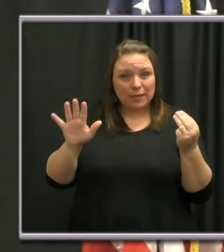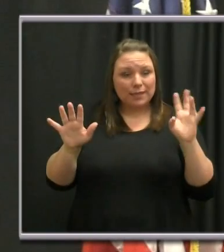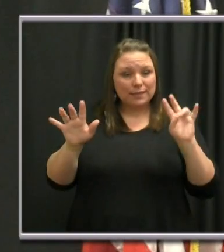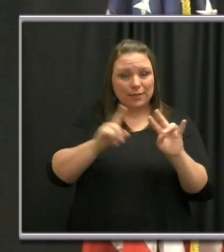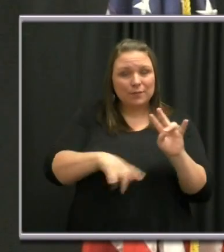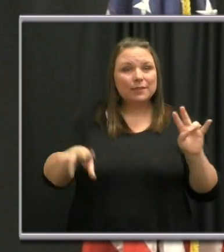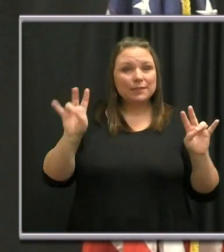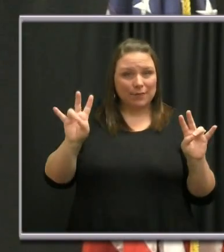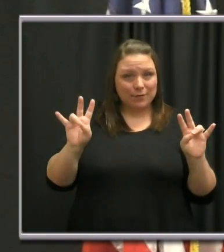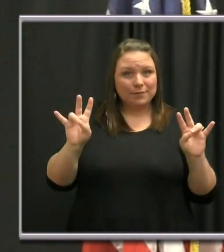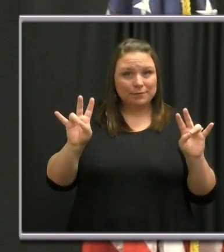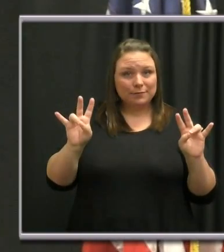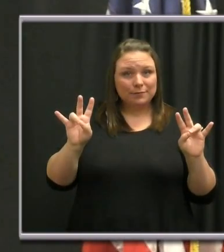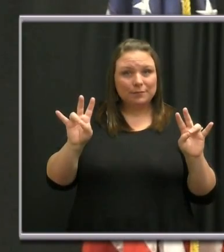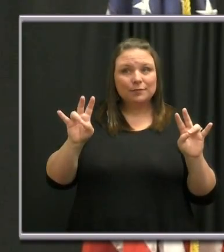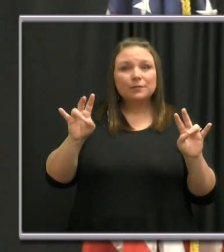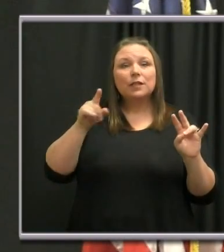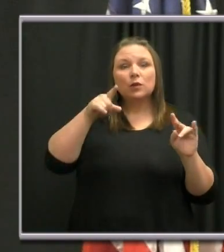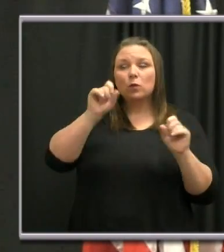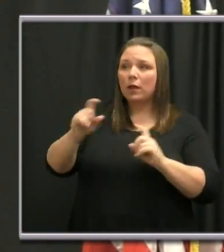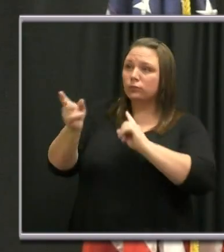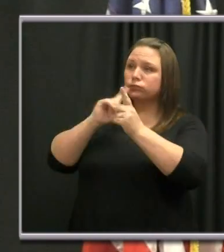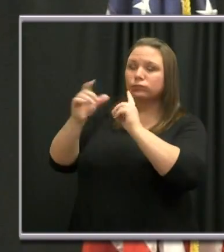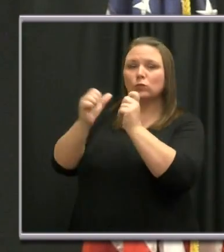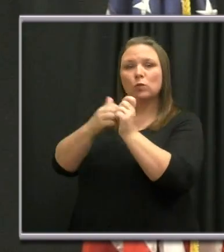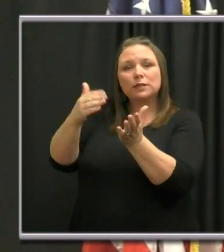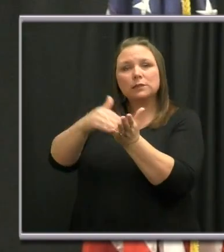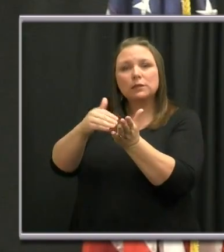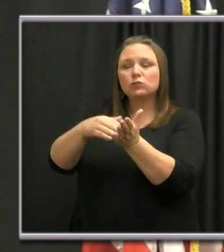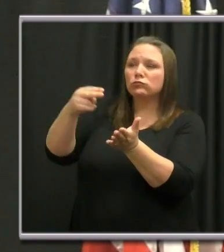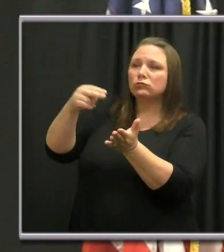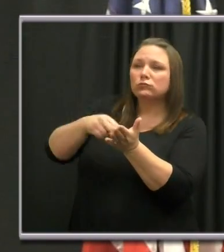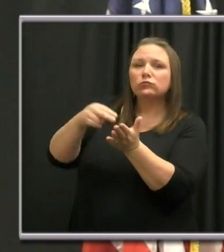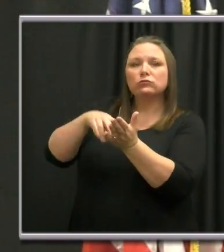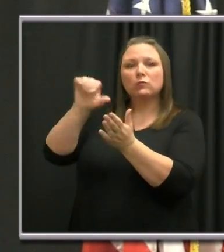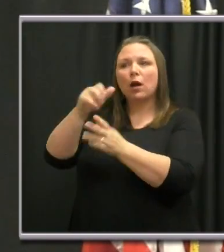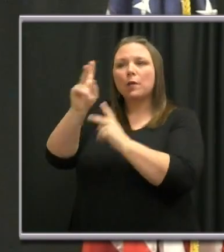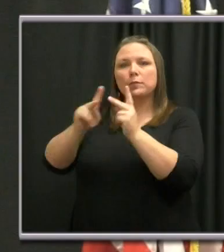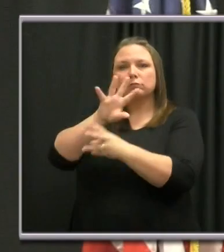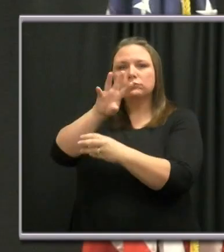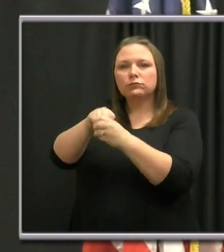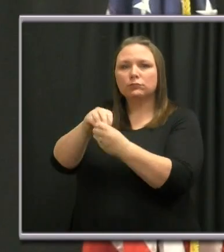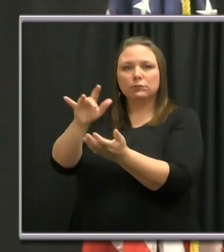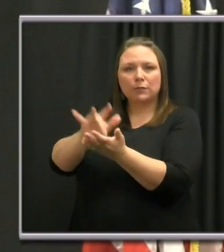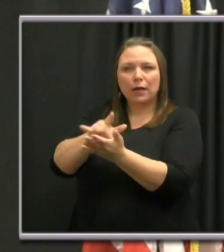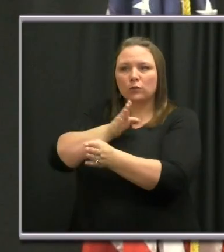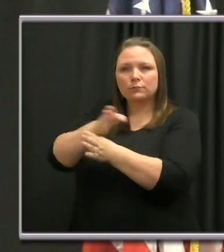615-862-7777 THE SIDELINES OPEN SEVEN DAYS A WEEK FROM SEVEN AM TO SEVEN PM. AND THIS IS WHERE